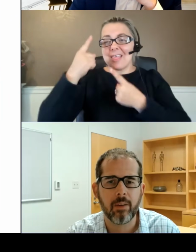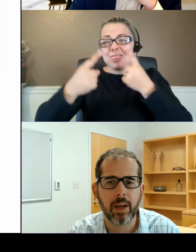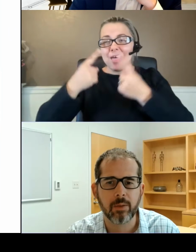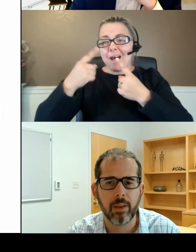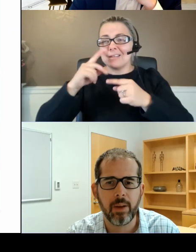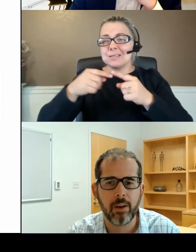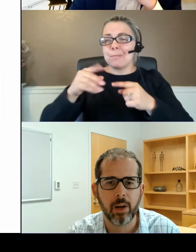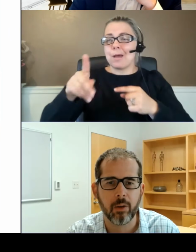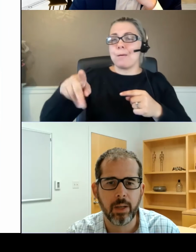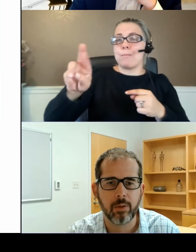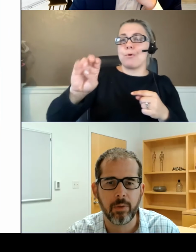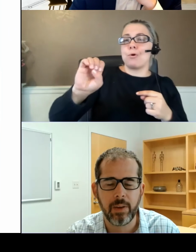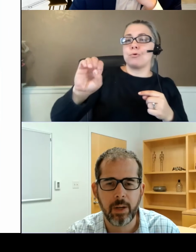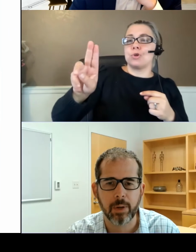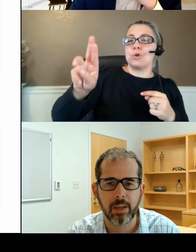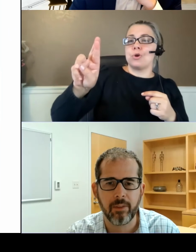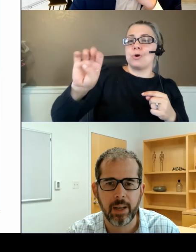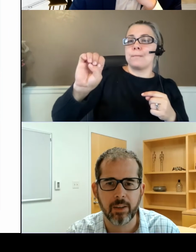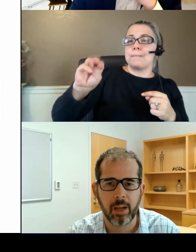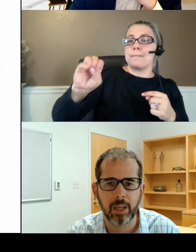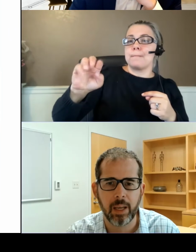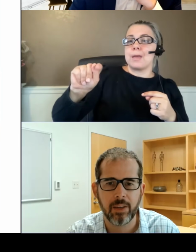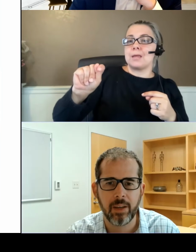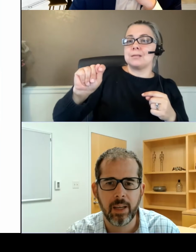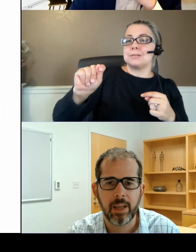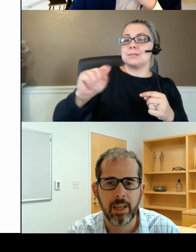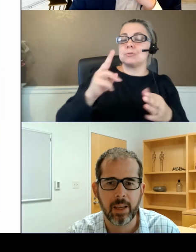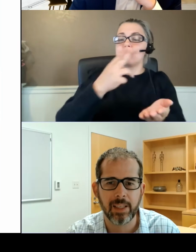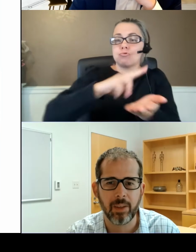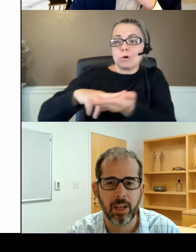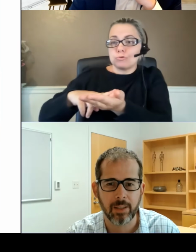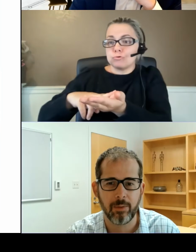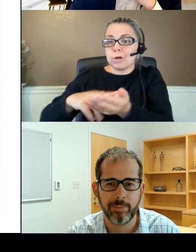contracts where the vendor agrees to a 50 percent financial obligation in the case of a lawsuit?